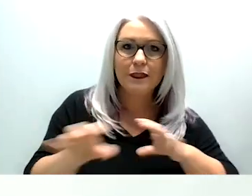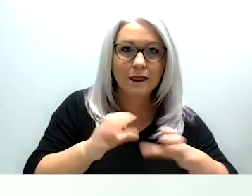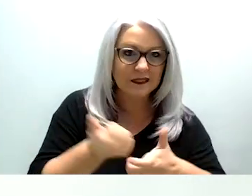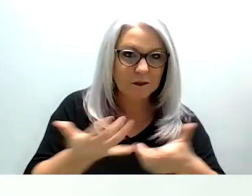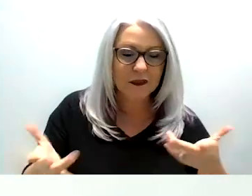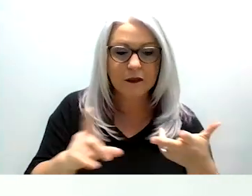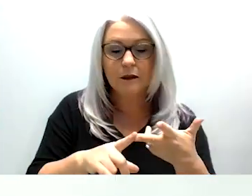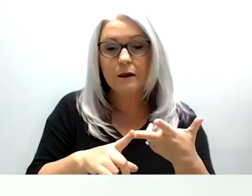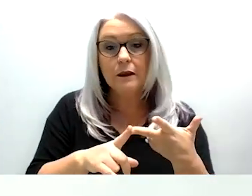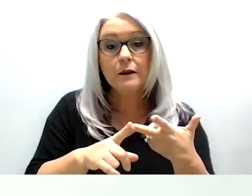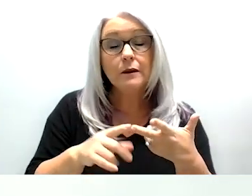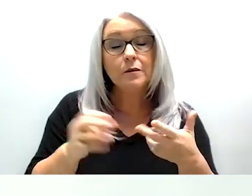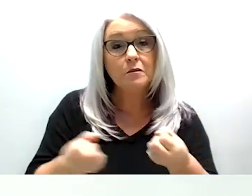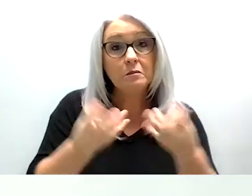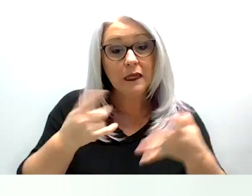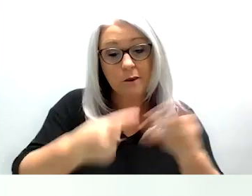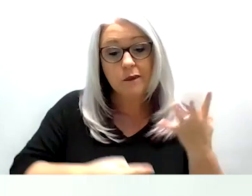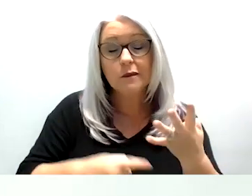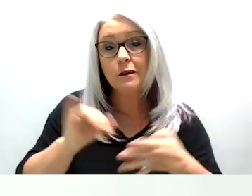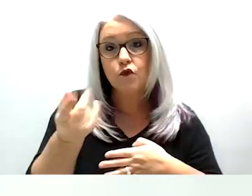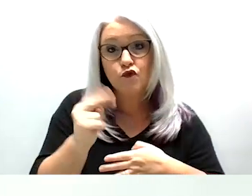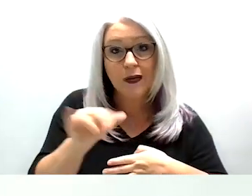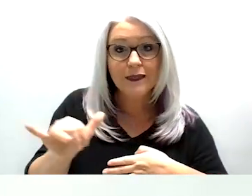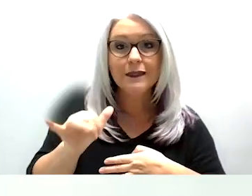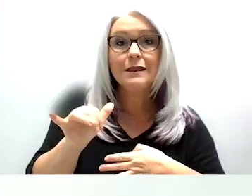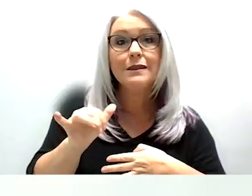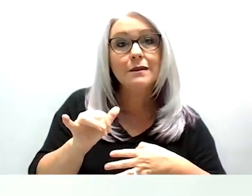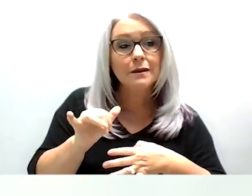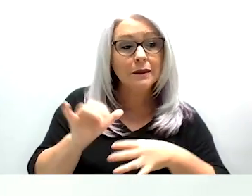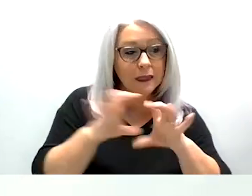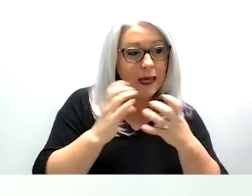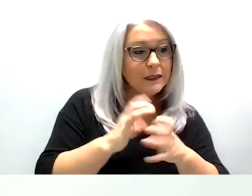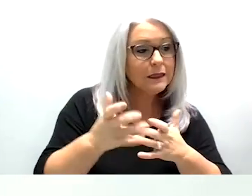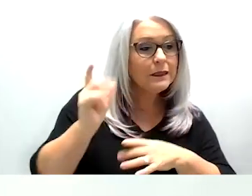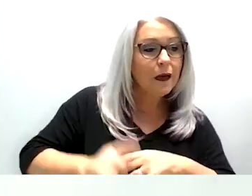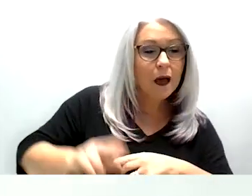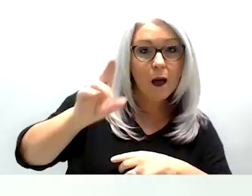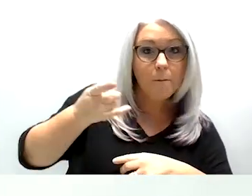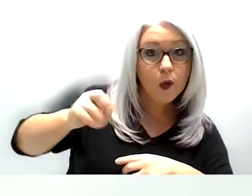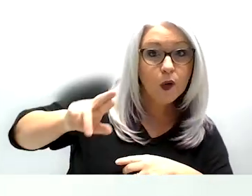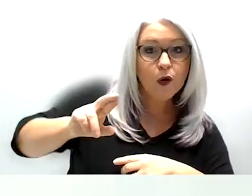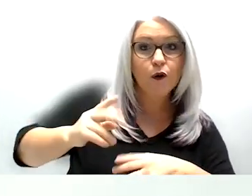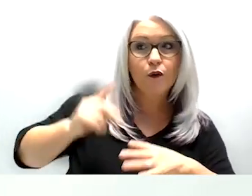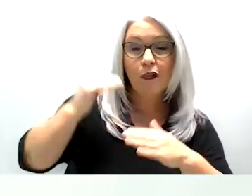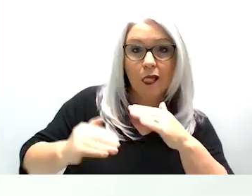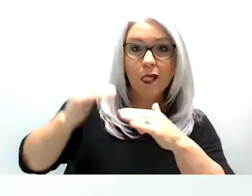several of Johnny's classes are on an upper floor of an academic